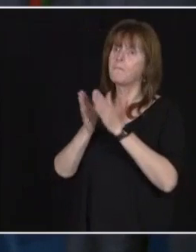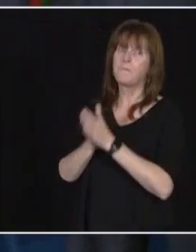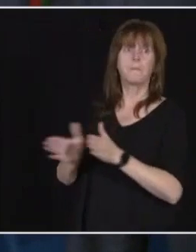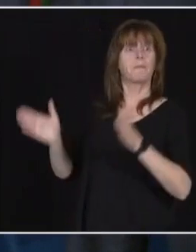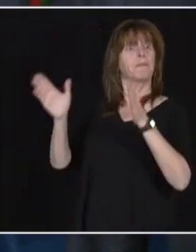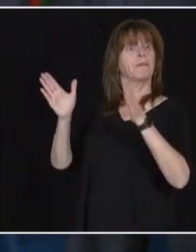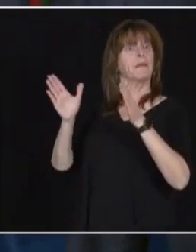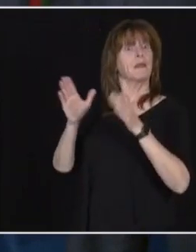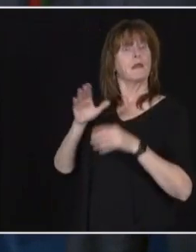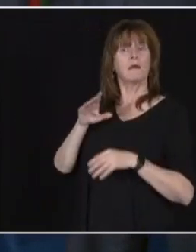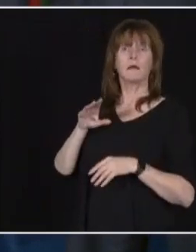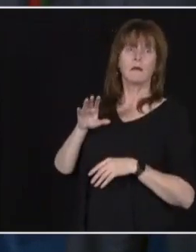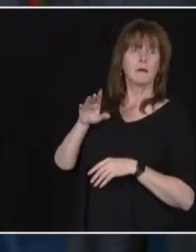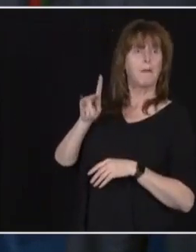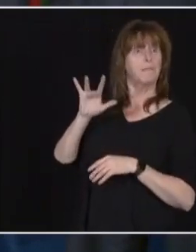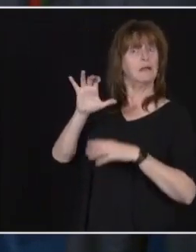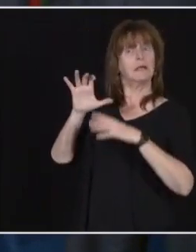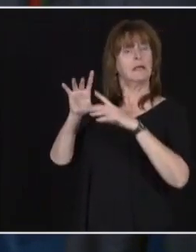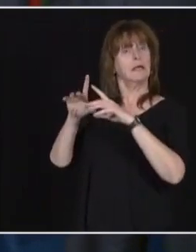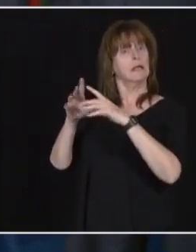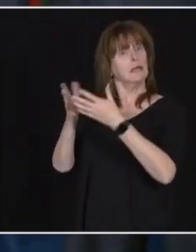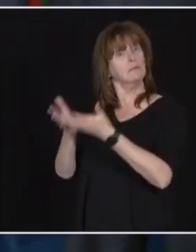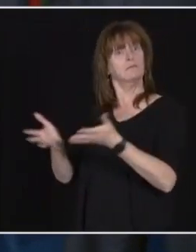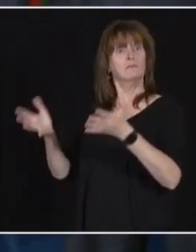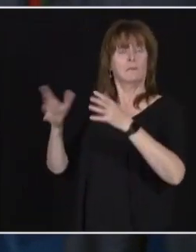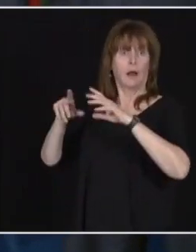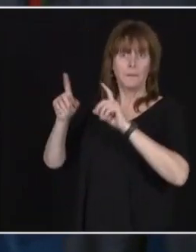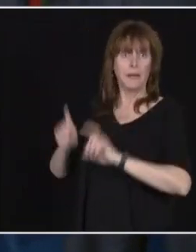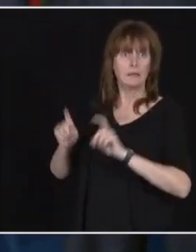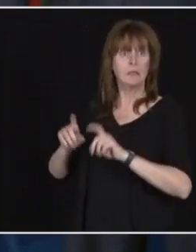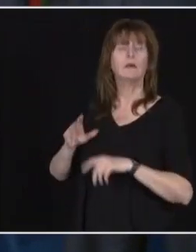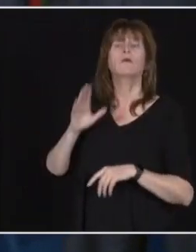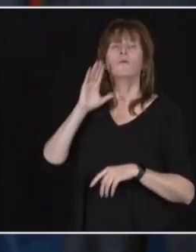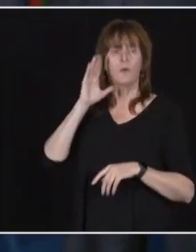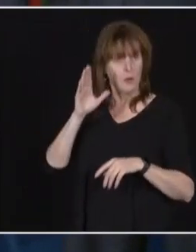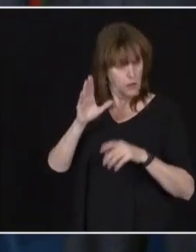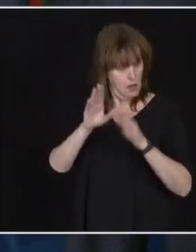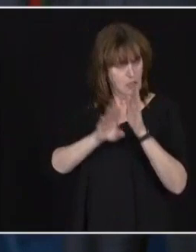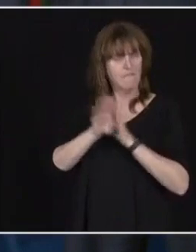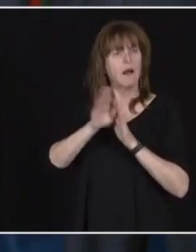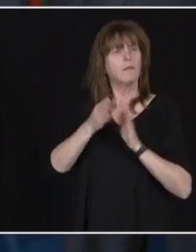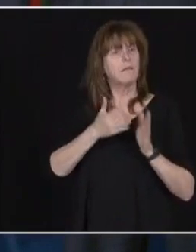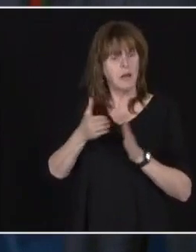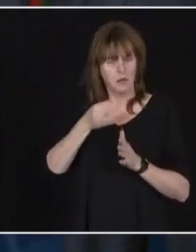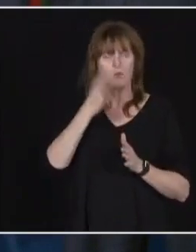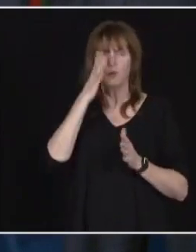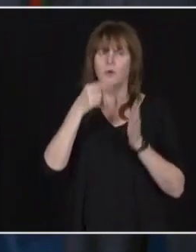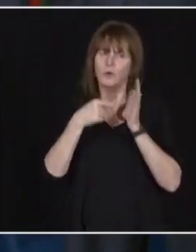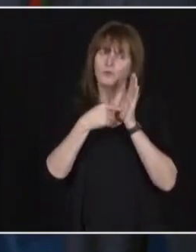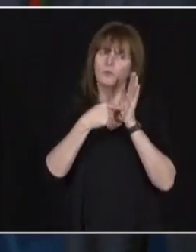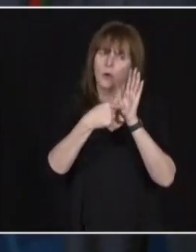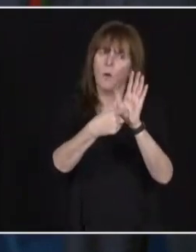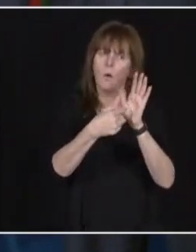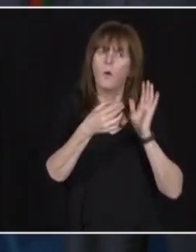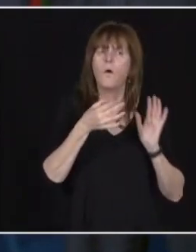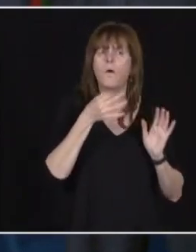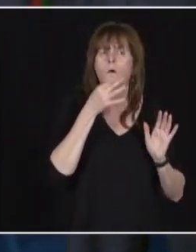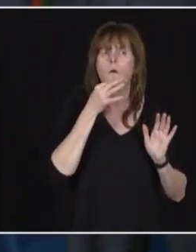That's going well but with respect to testing more in the general population, we will be rolling out a